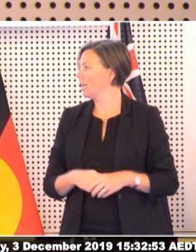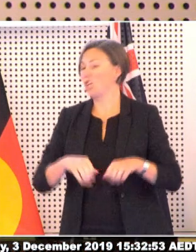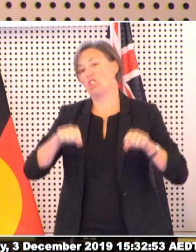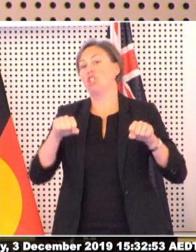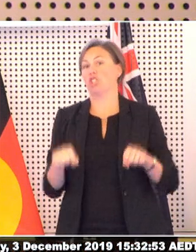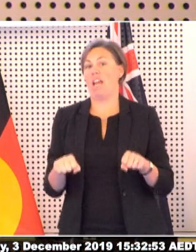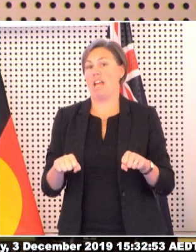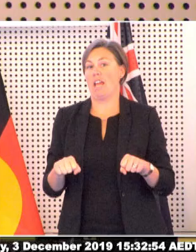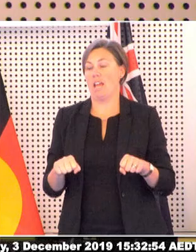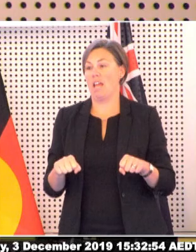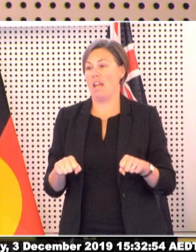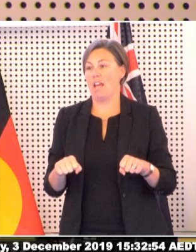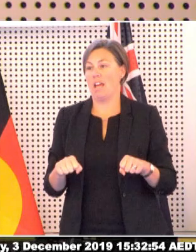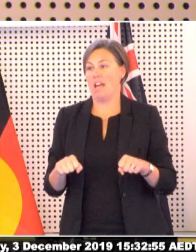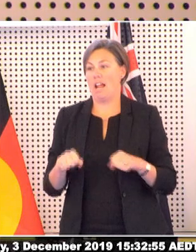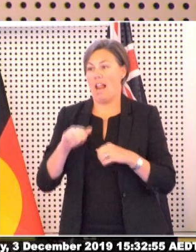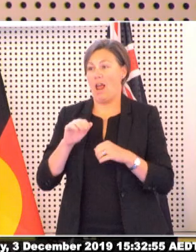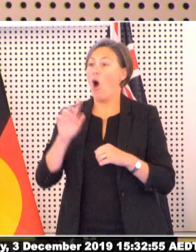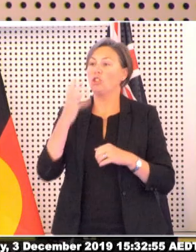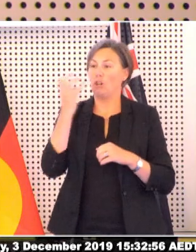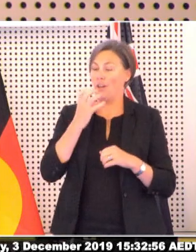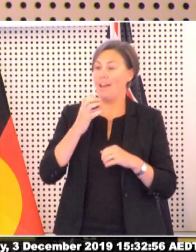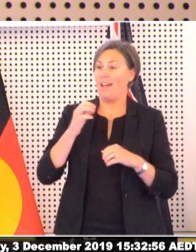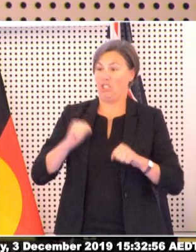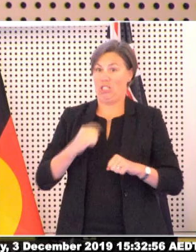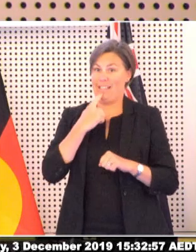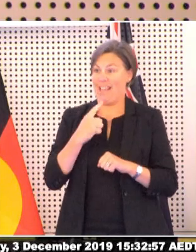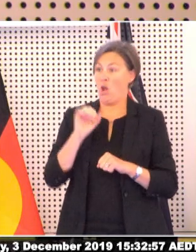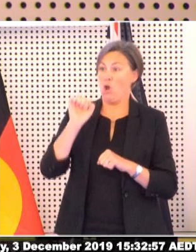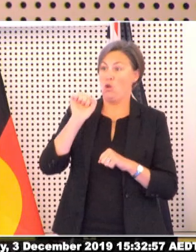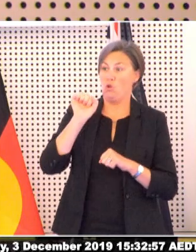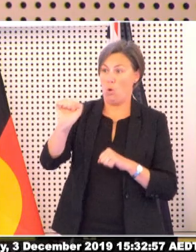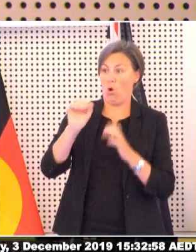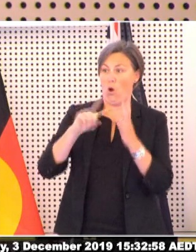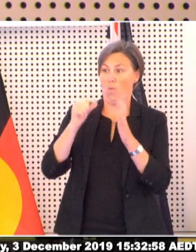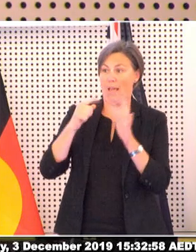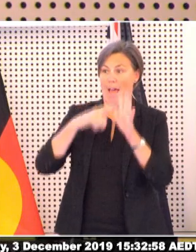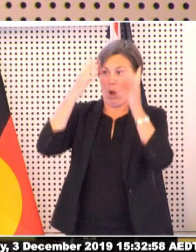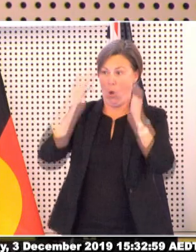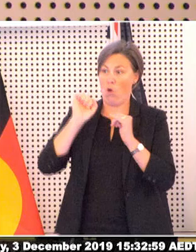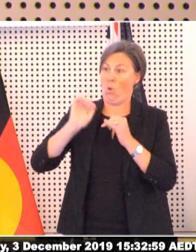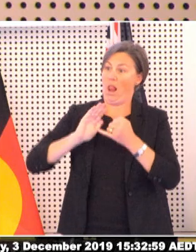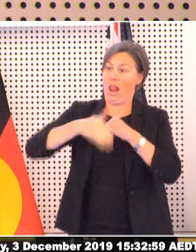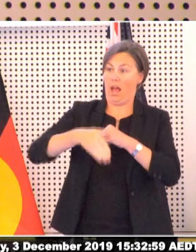this country are asking, not necessarily in relation just to people with disability. All right. Thank you very much.